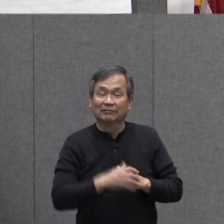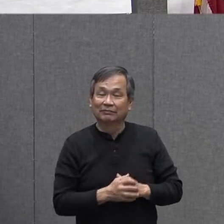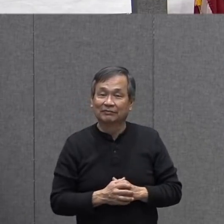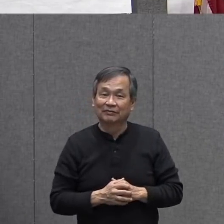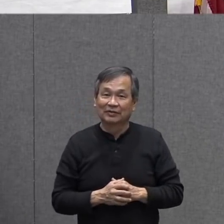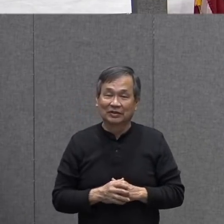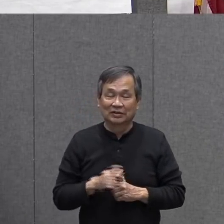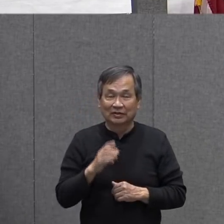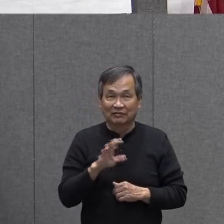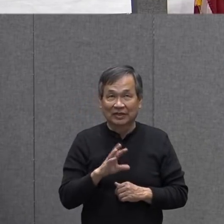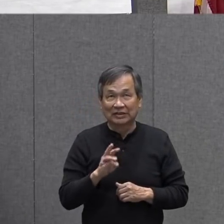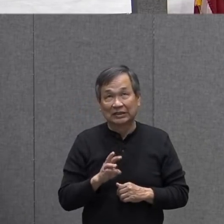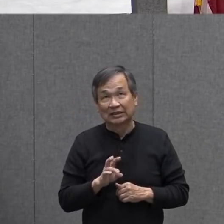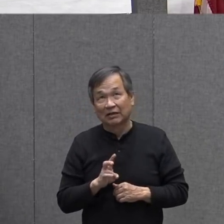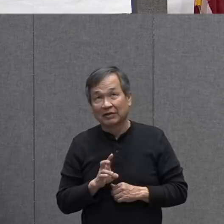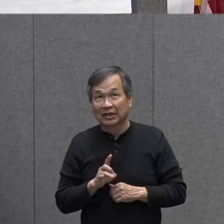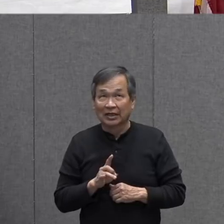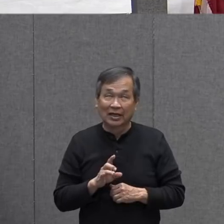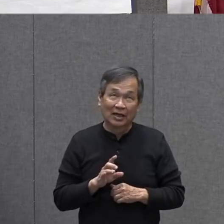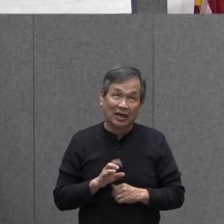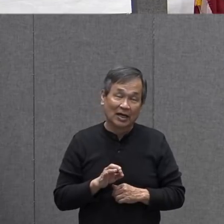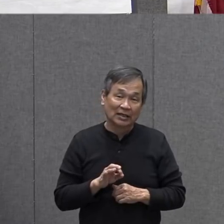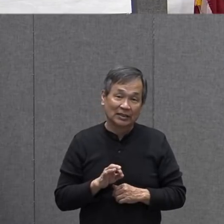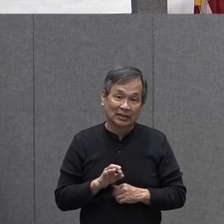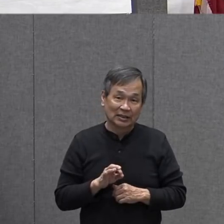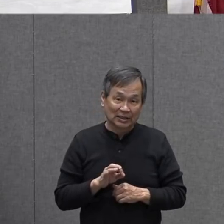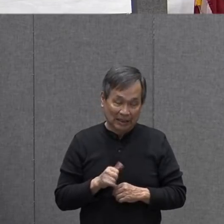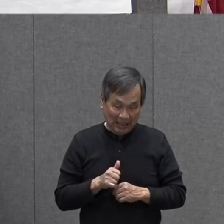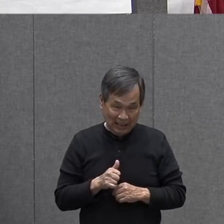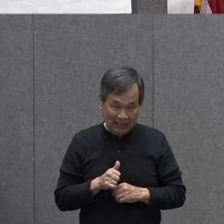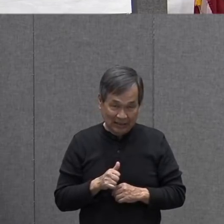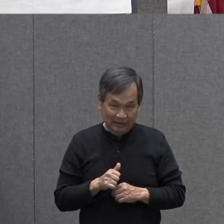five, six, seven, eight, nine, 10.